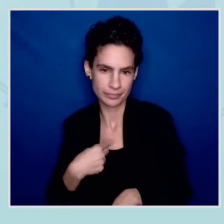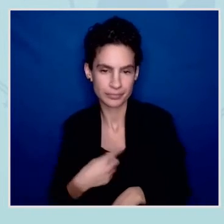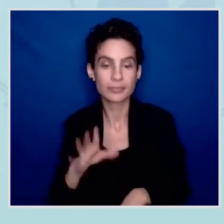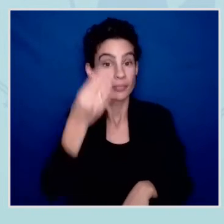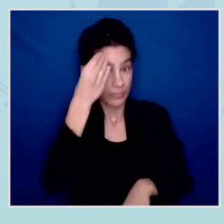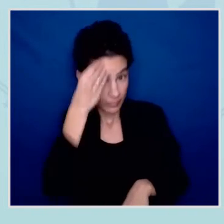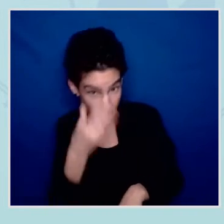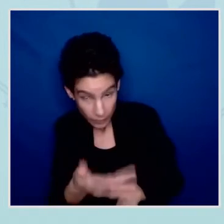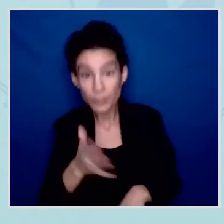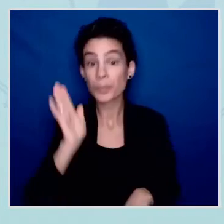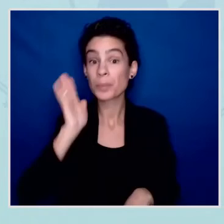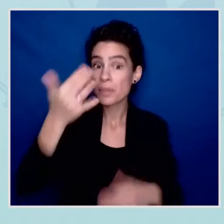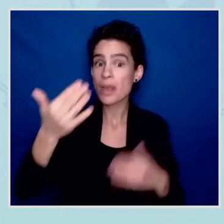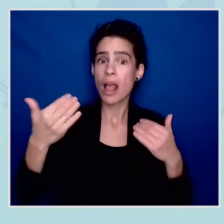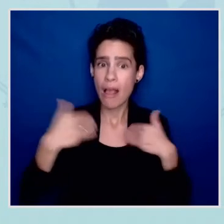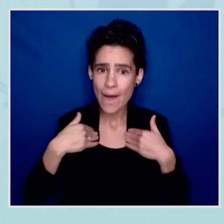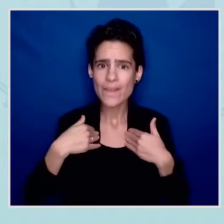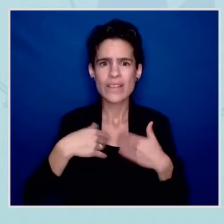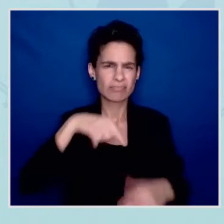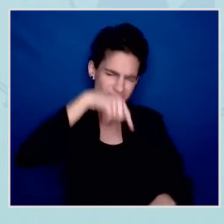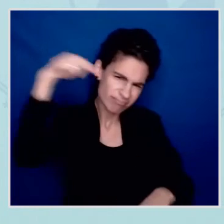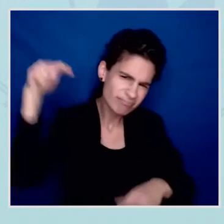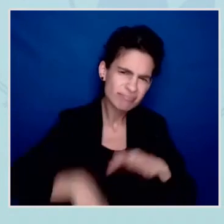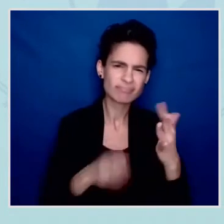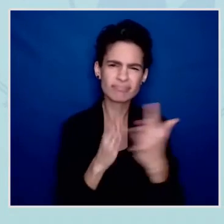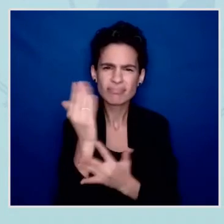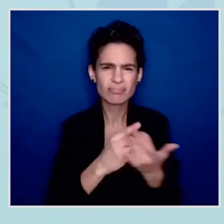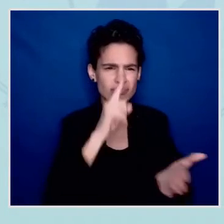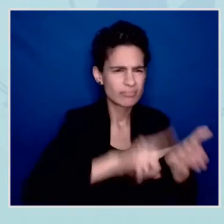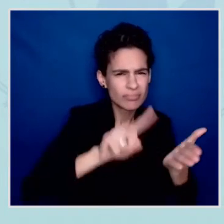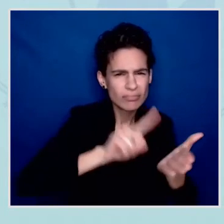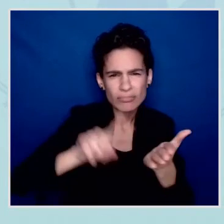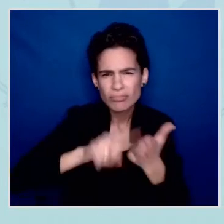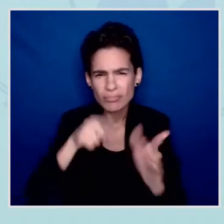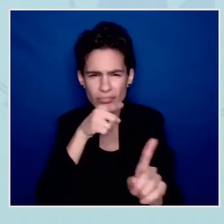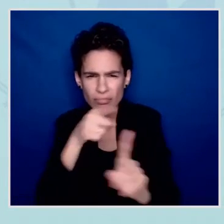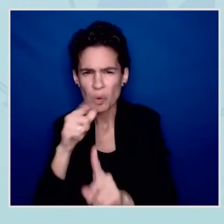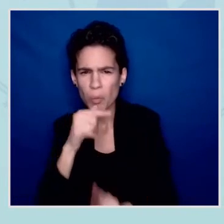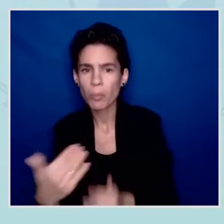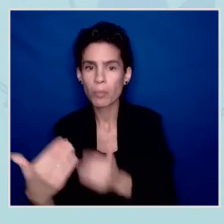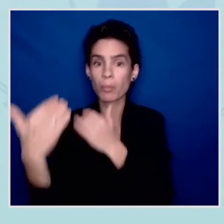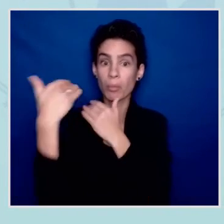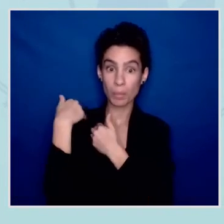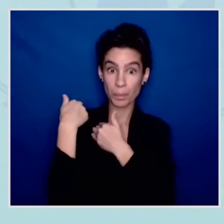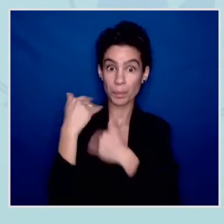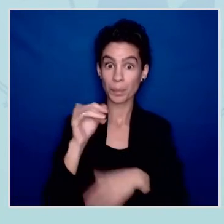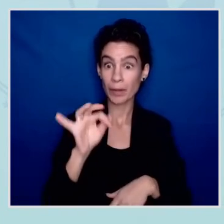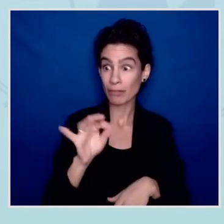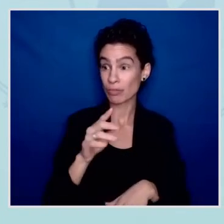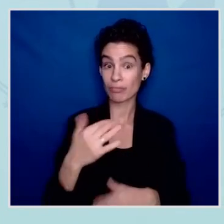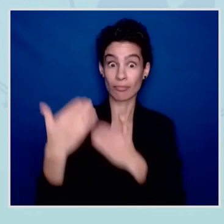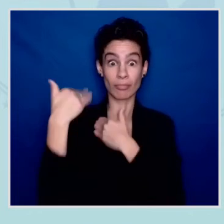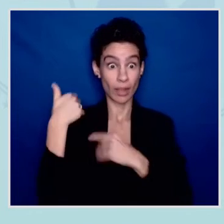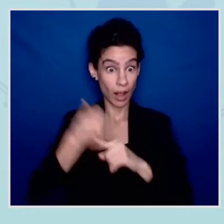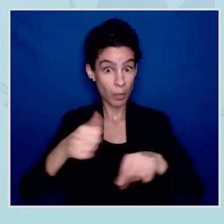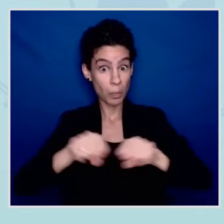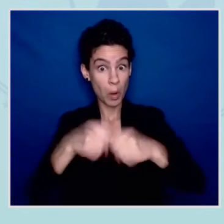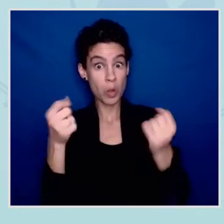NOT. THAT'S A JUDGMENT TO BE MADE BY THE ATTORNEY GENERAL OF THE UNITED STATES OF AMERICA, NOT INFLUENCED BY ME.